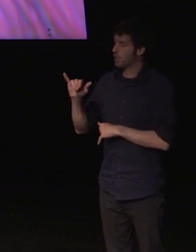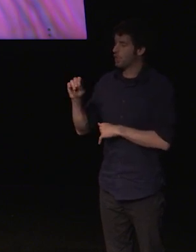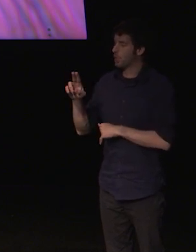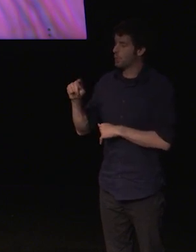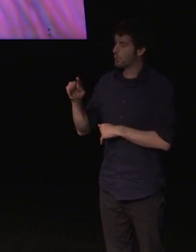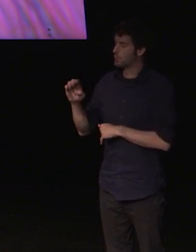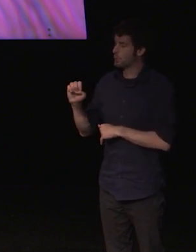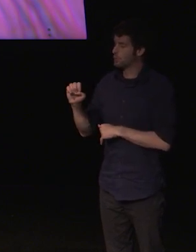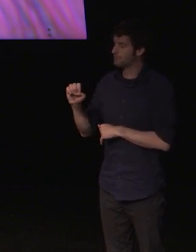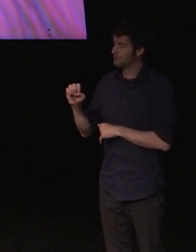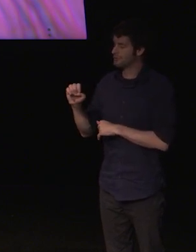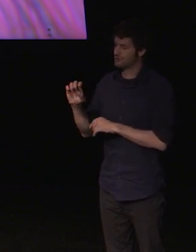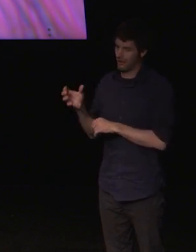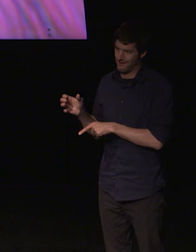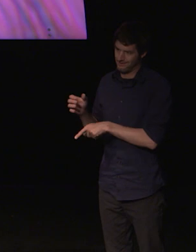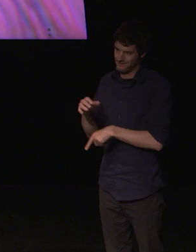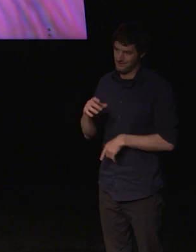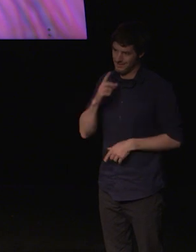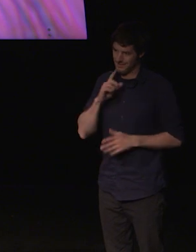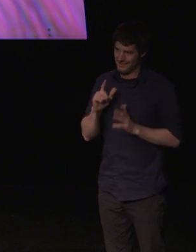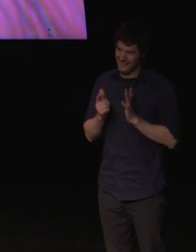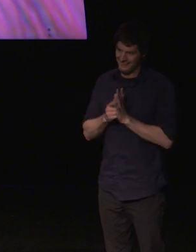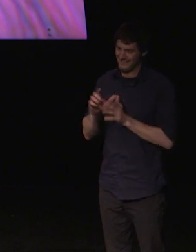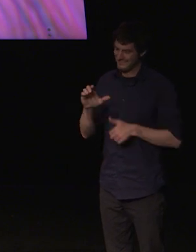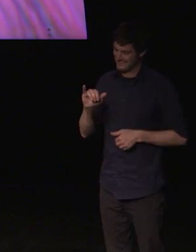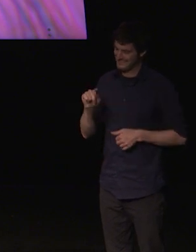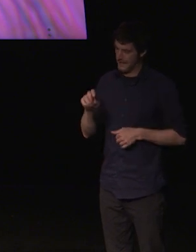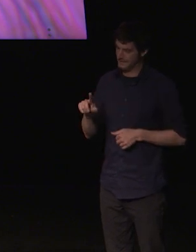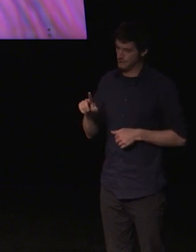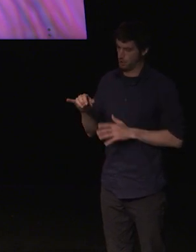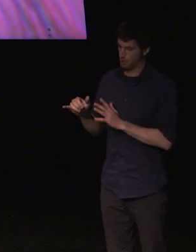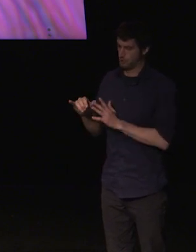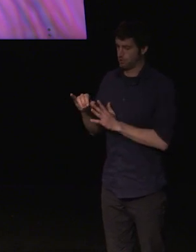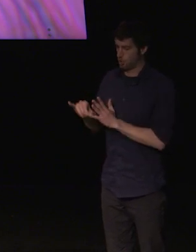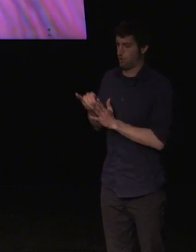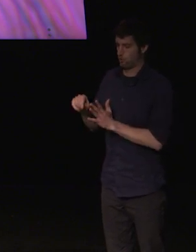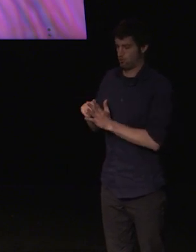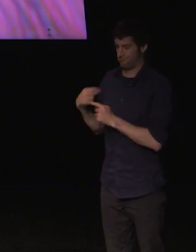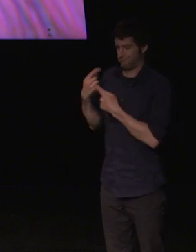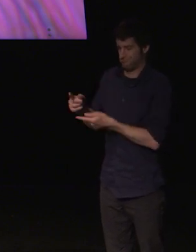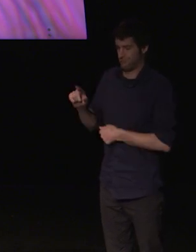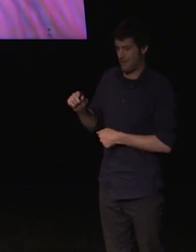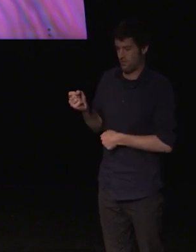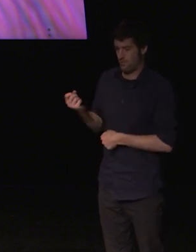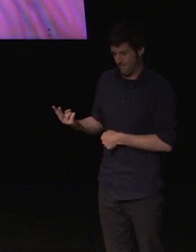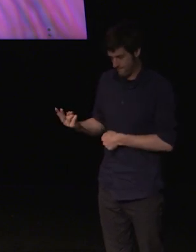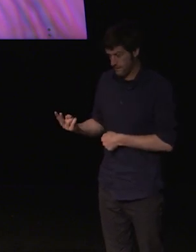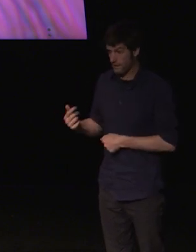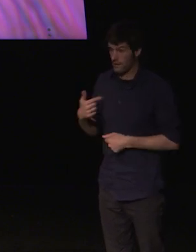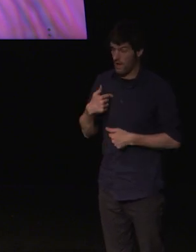IllegallySighted YouTube channel believe it or not since 2012. And I've been a gamer pretty much as far as I can remember,